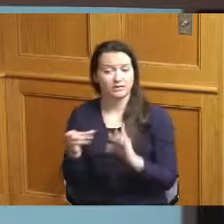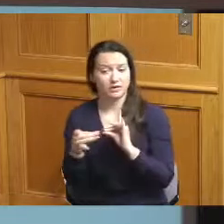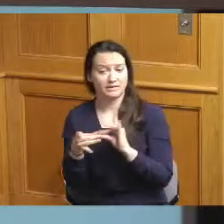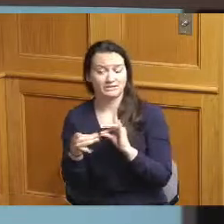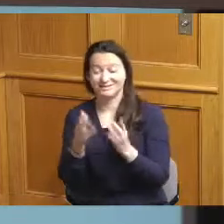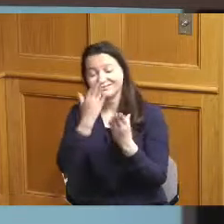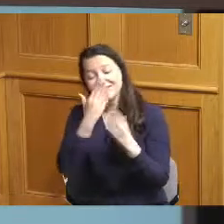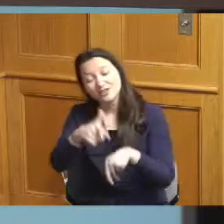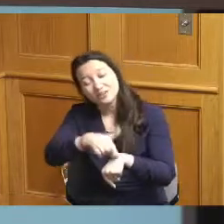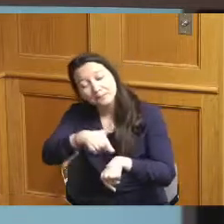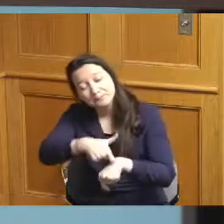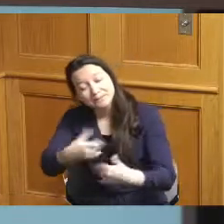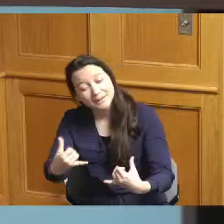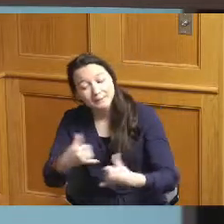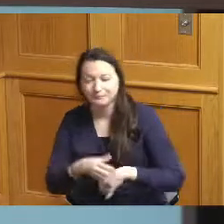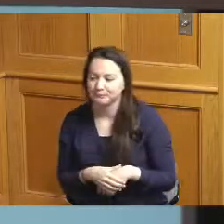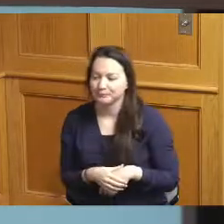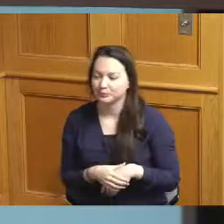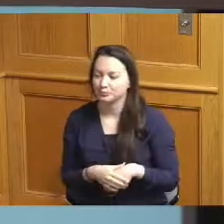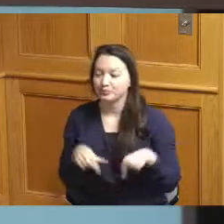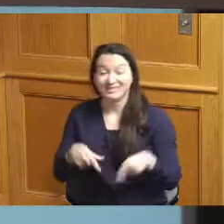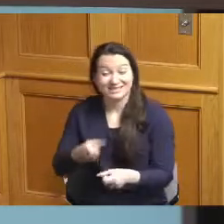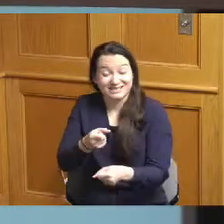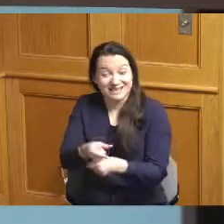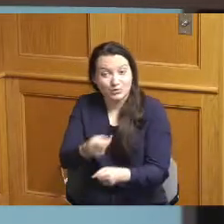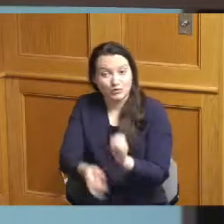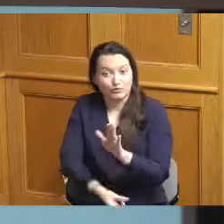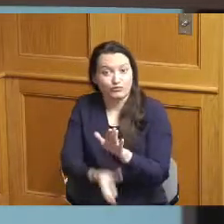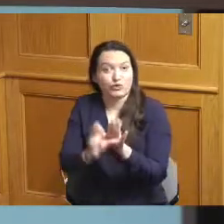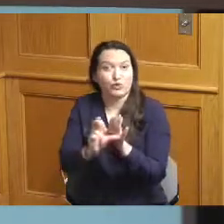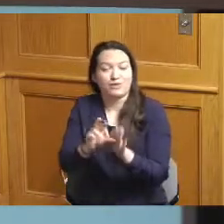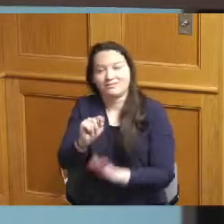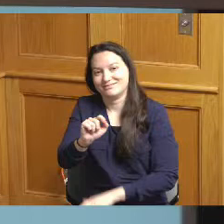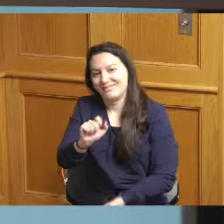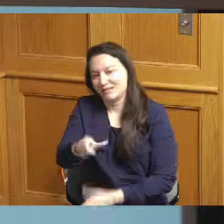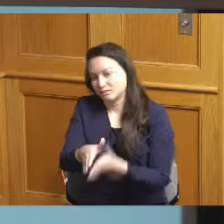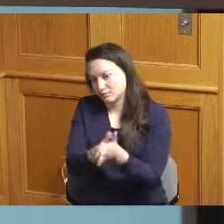thank you for your time today this is the annual review of the tax incentives that Hamlin County